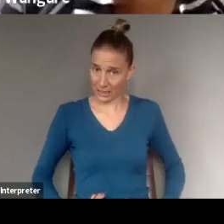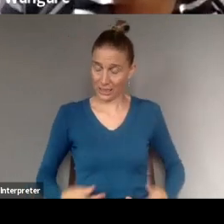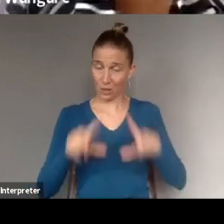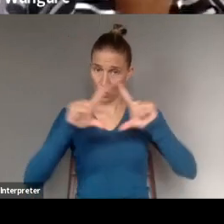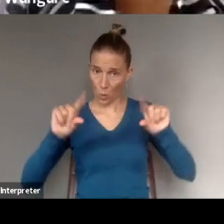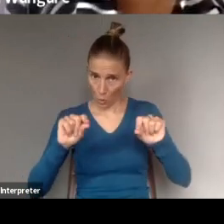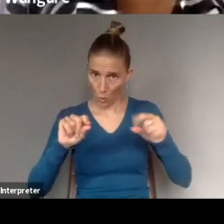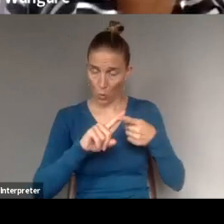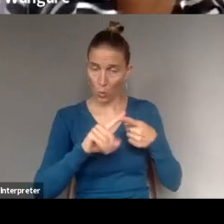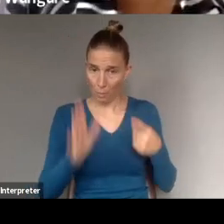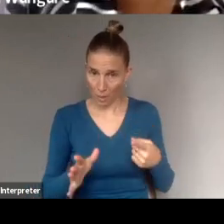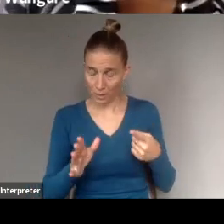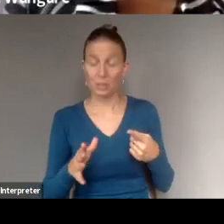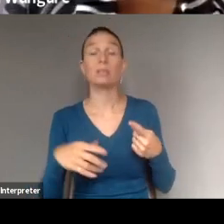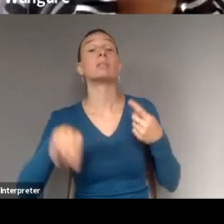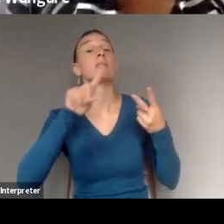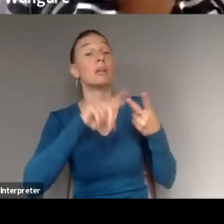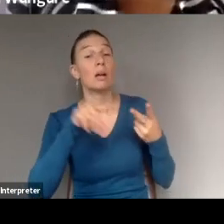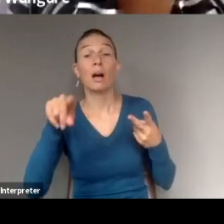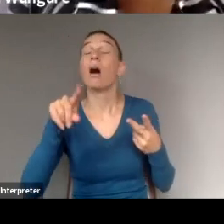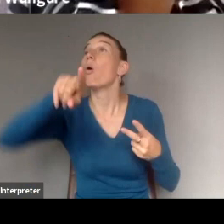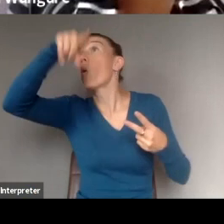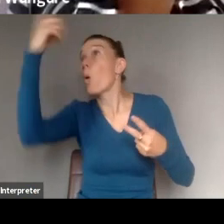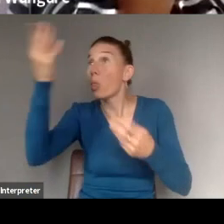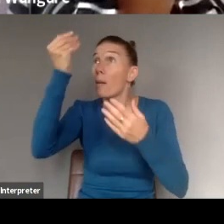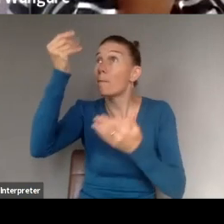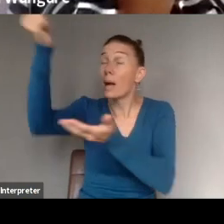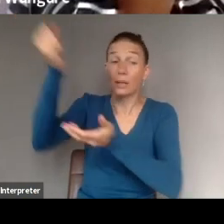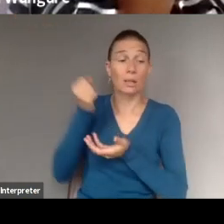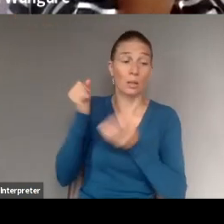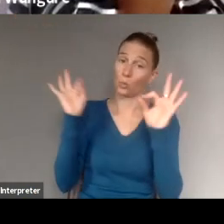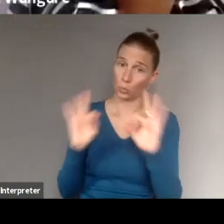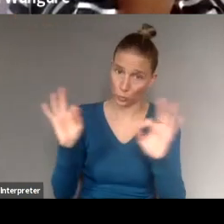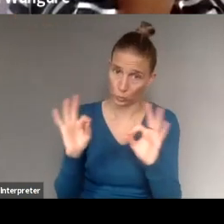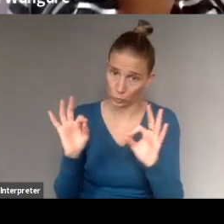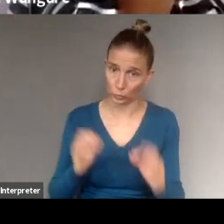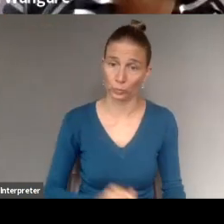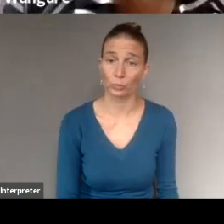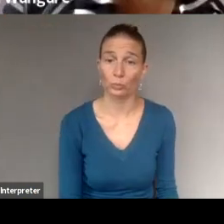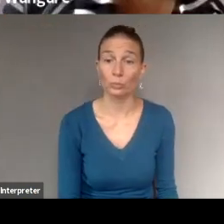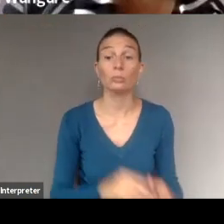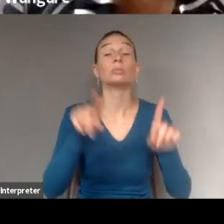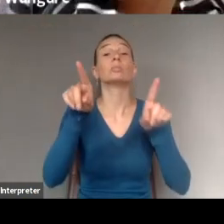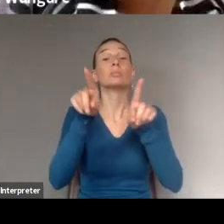for children with disabilities, and also adults with disabilities they must have an additional disability card,